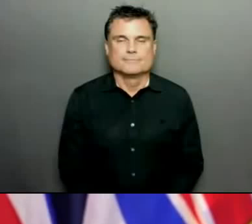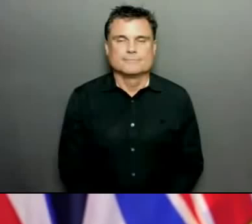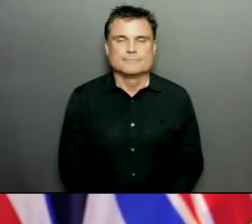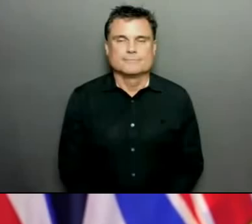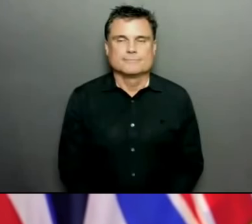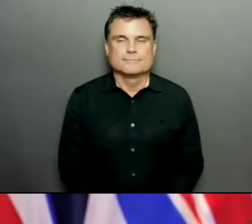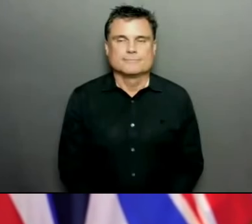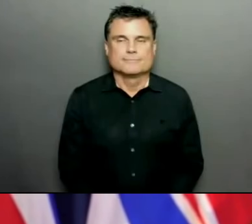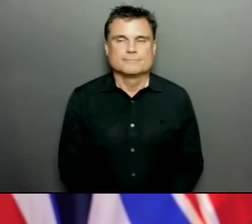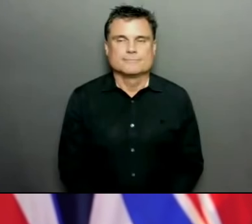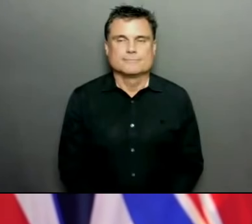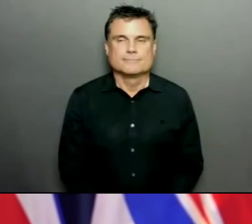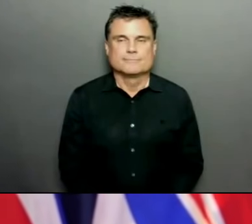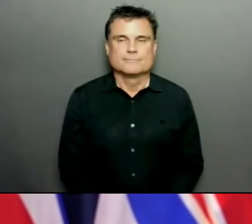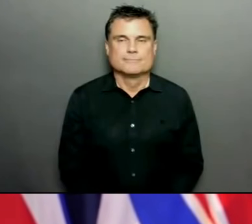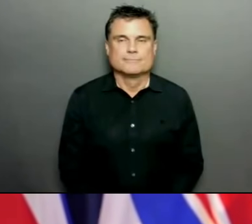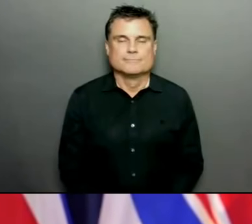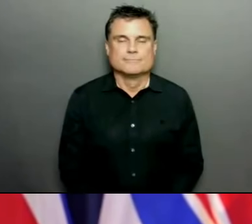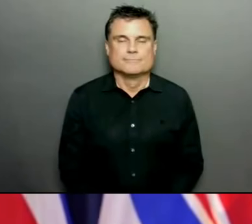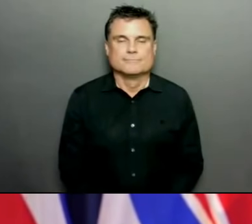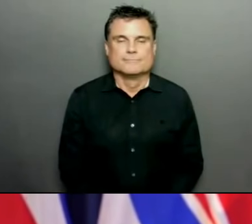Good afternoon.